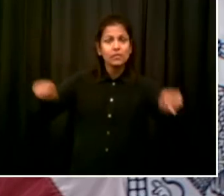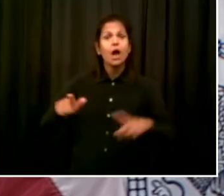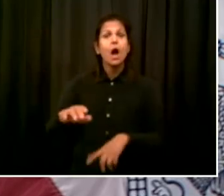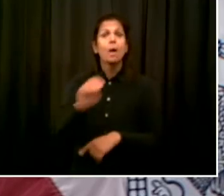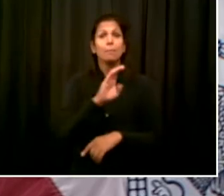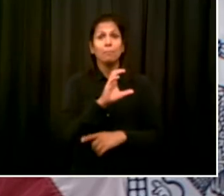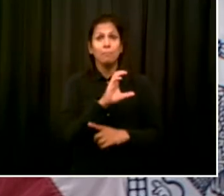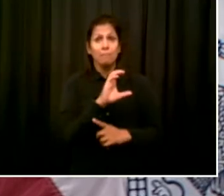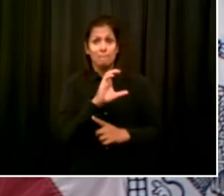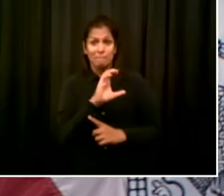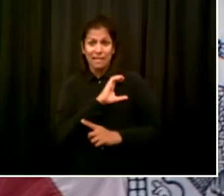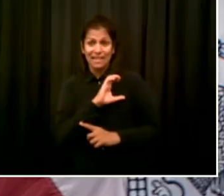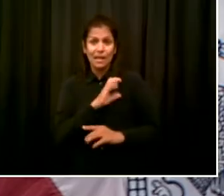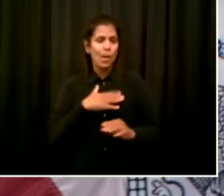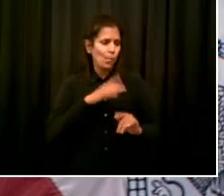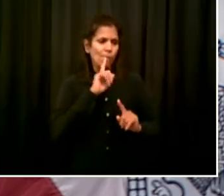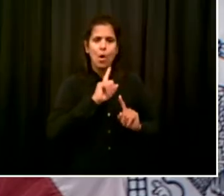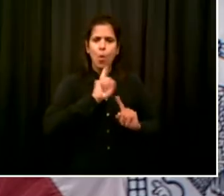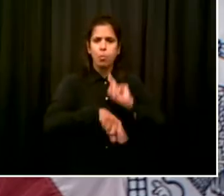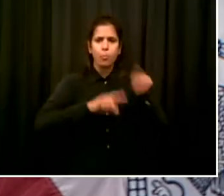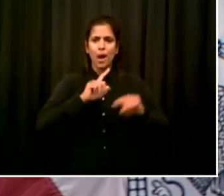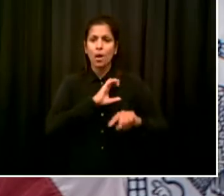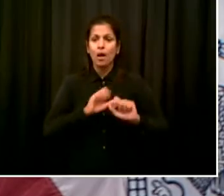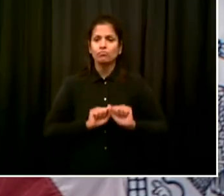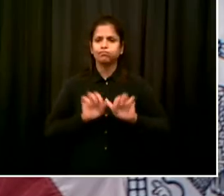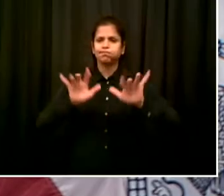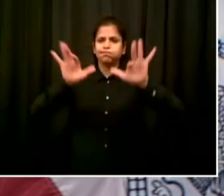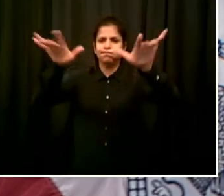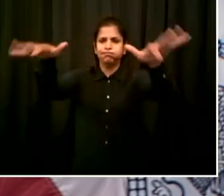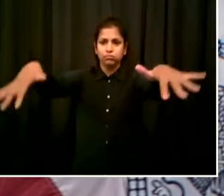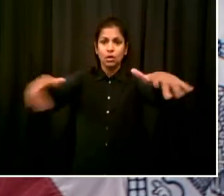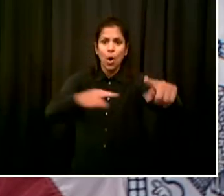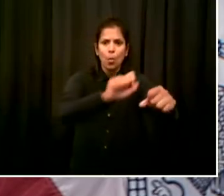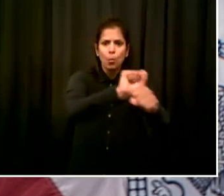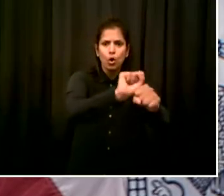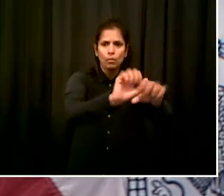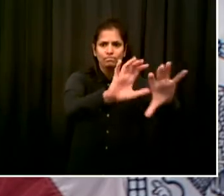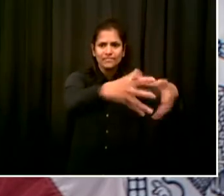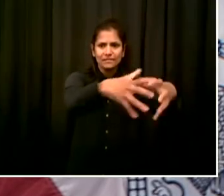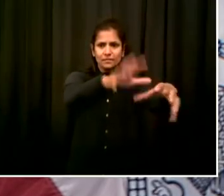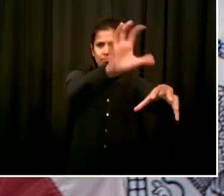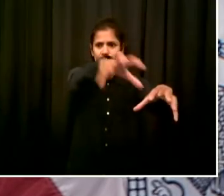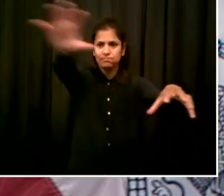THE PAST FEW WEEKS . SOMETIME YOU LAYER CRISS I UPON CRISIS IT